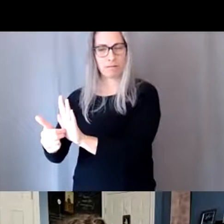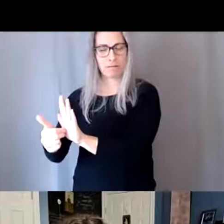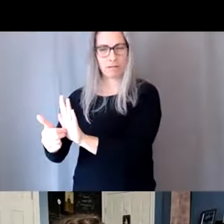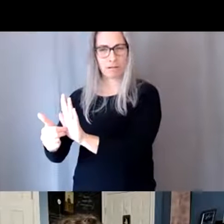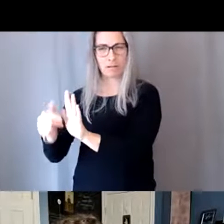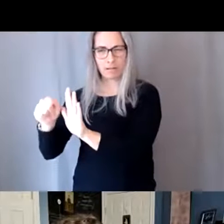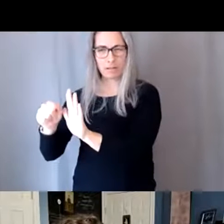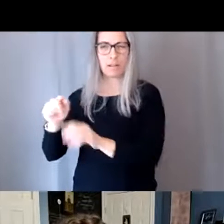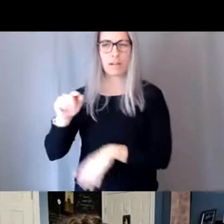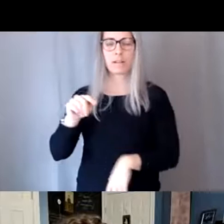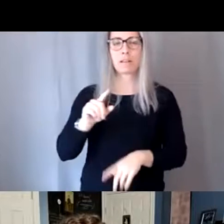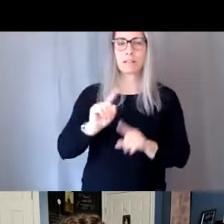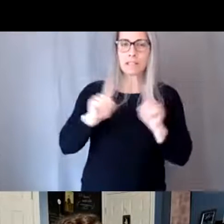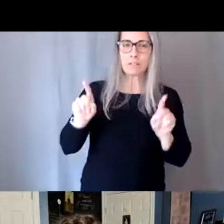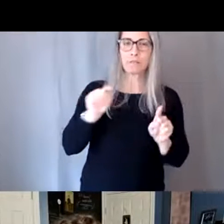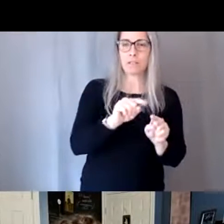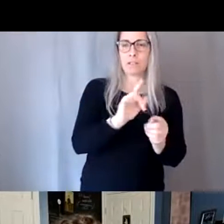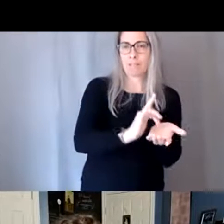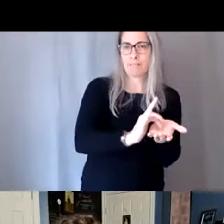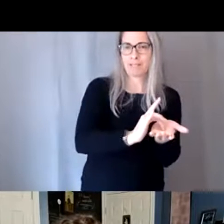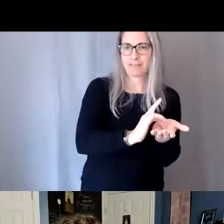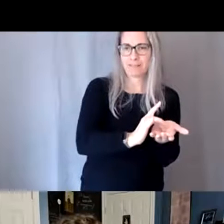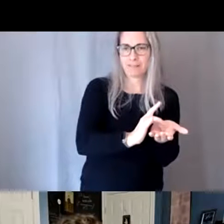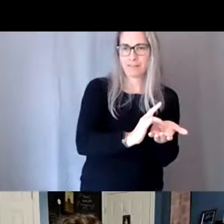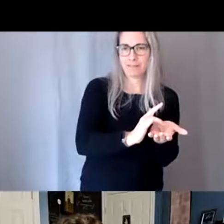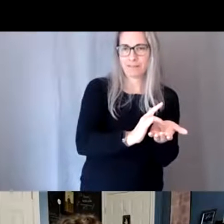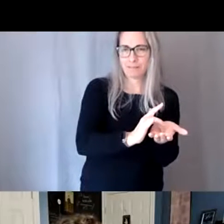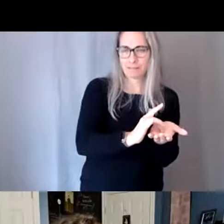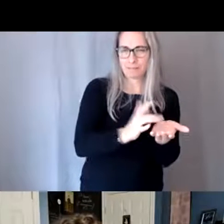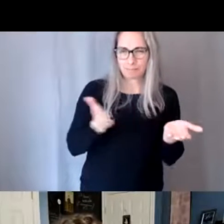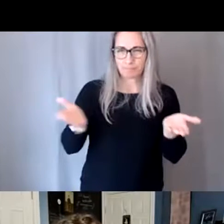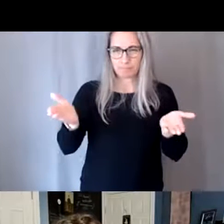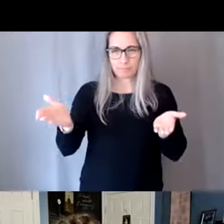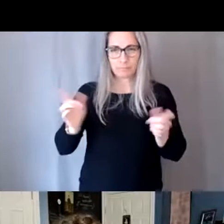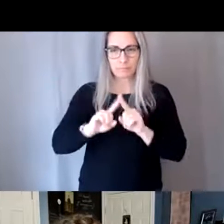think it's helpful to distinguish that people may genuinely want and benefit